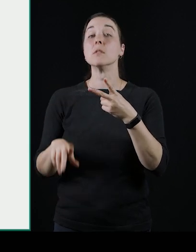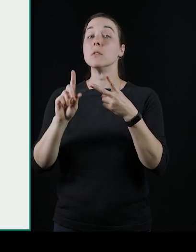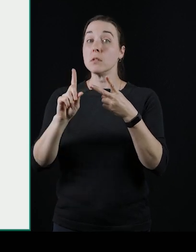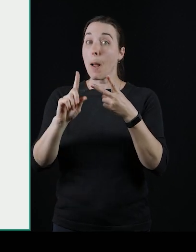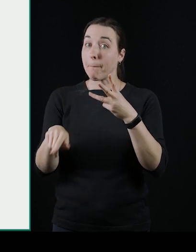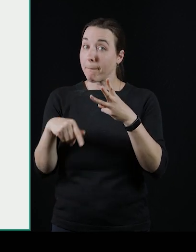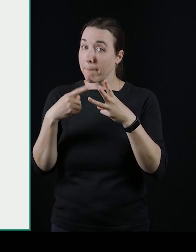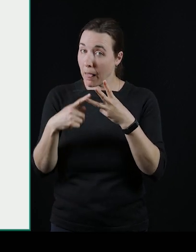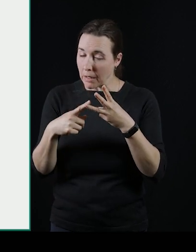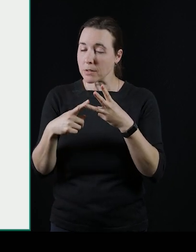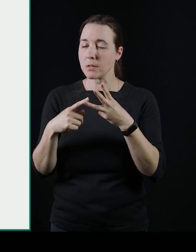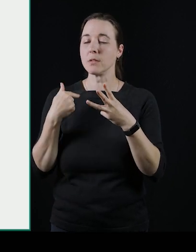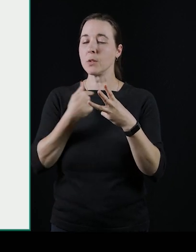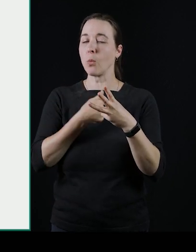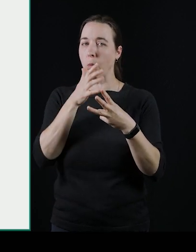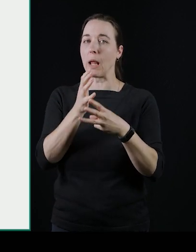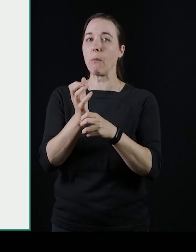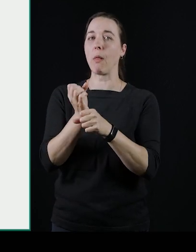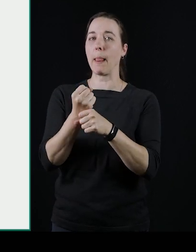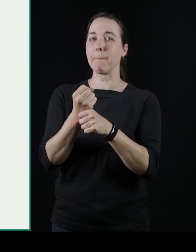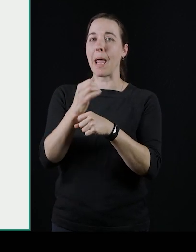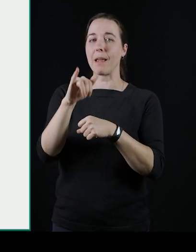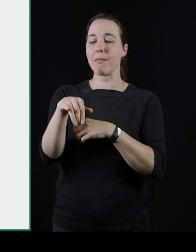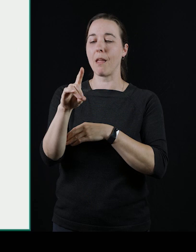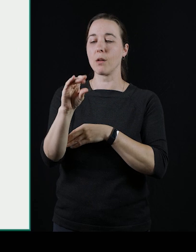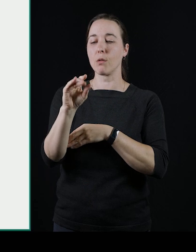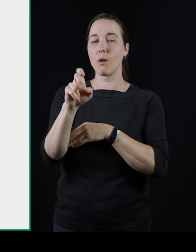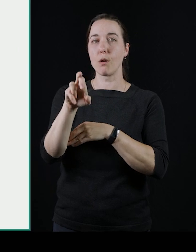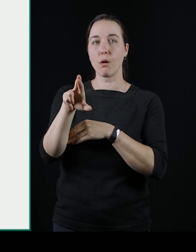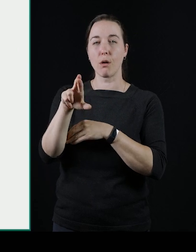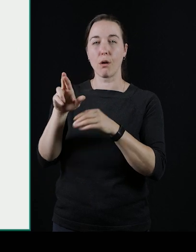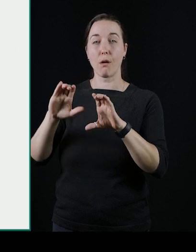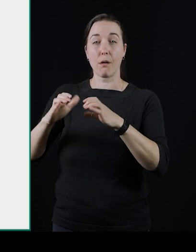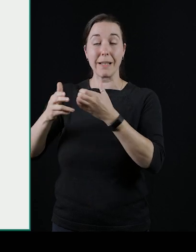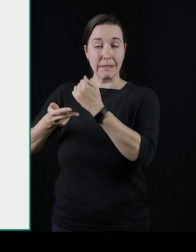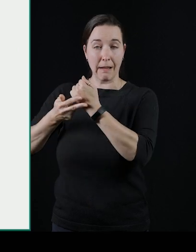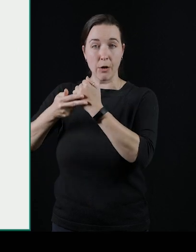Plus we will make the Docker, the Docker container remits